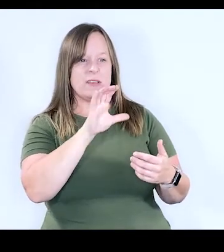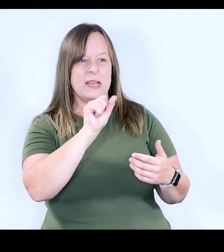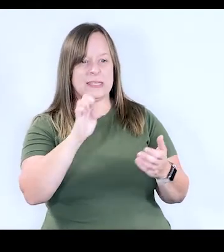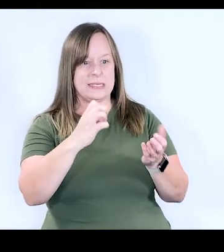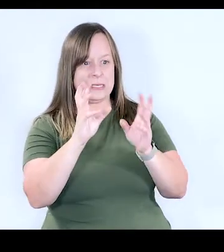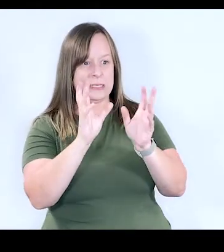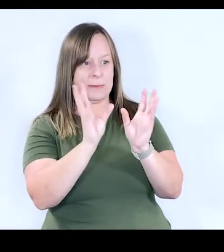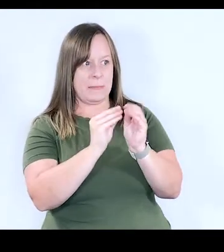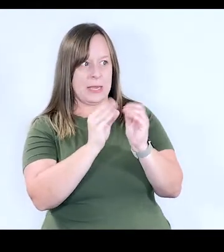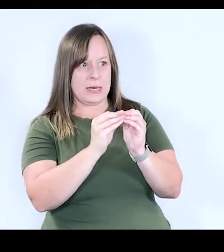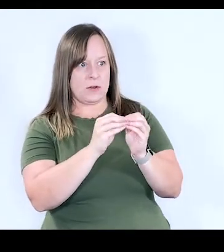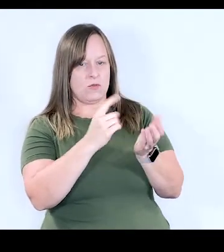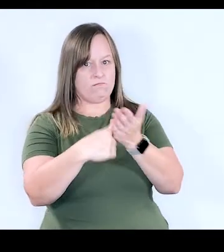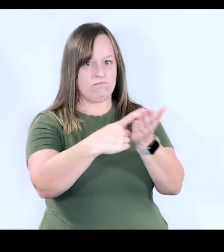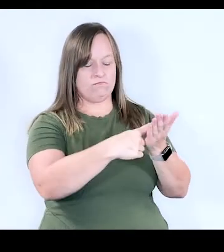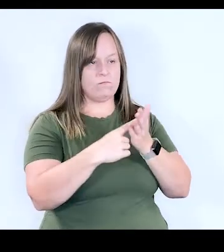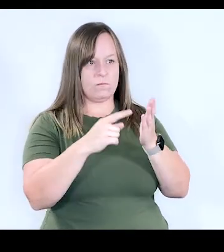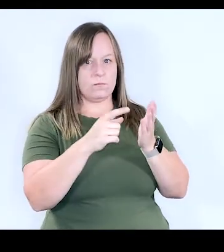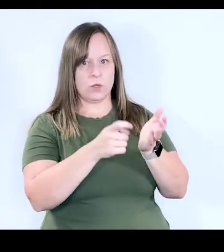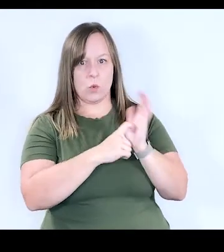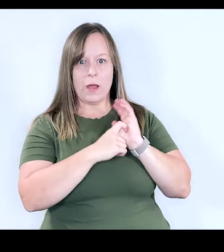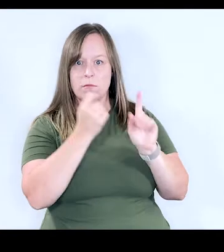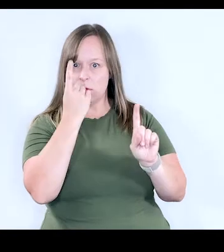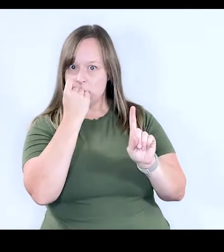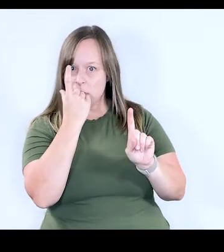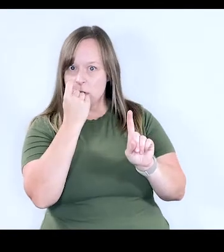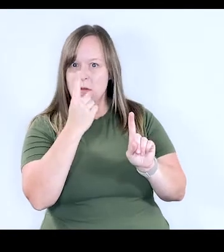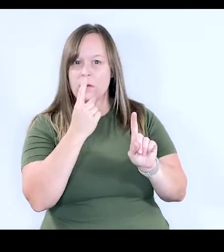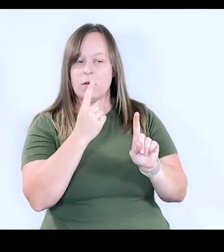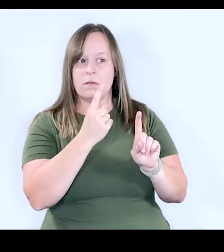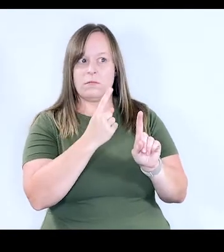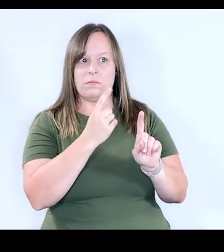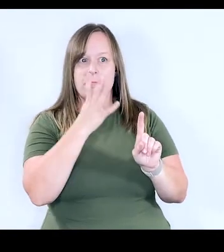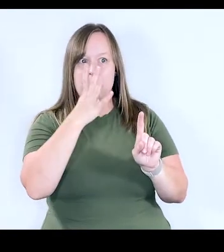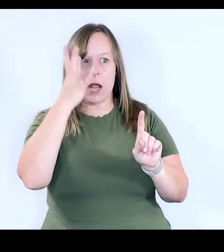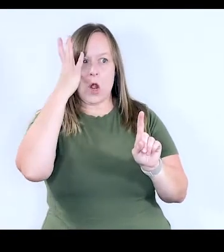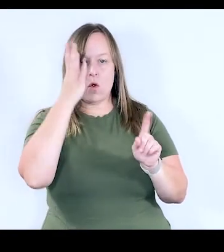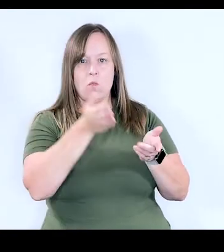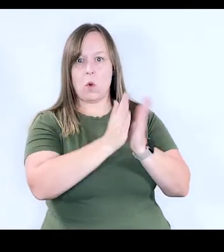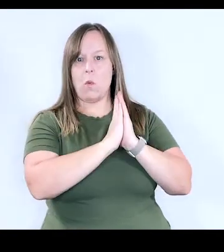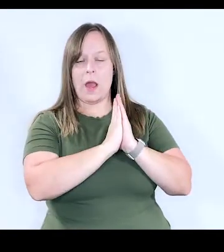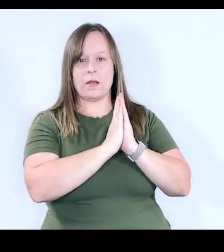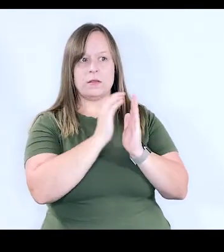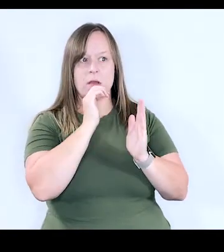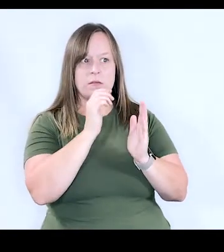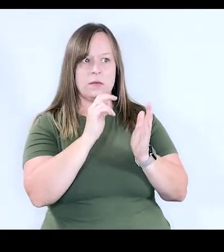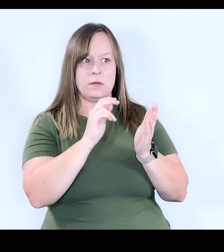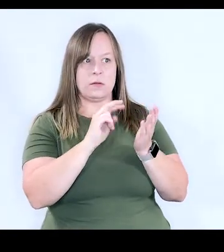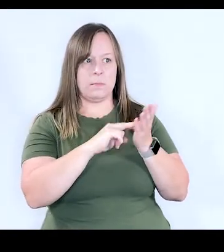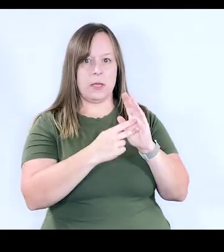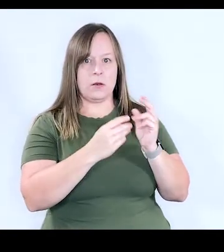to discuss their request. But it's worth noting that because a parent made the request doesn't mean that the district will